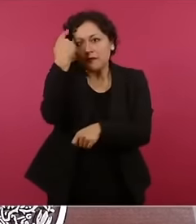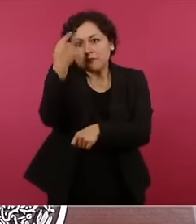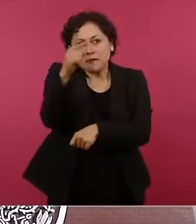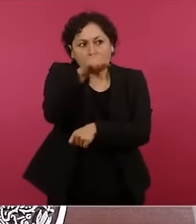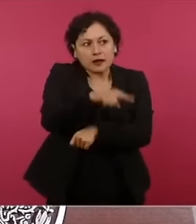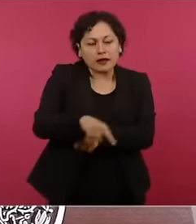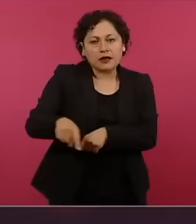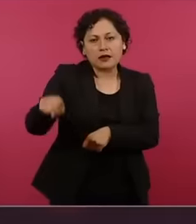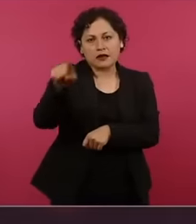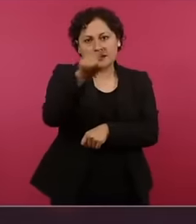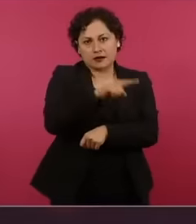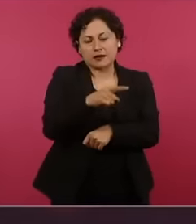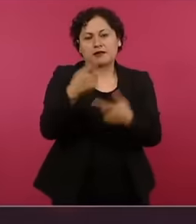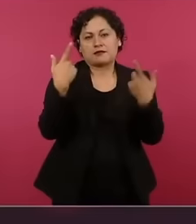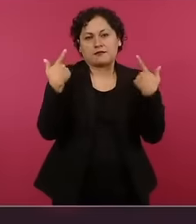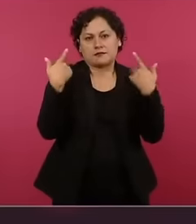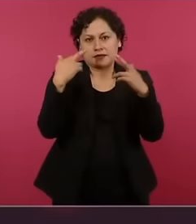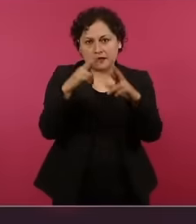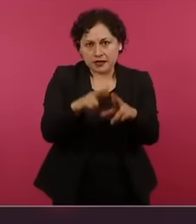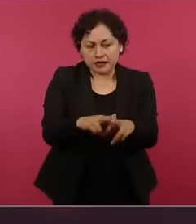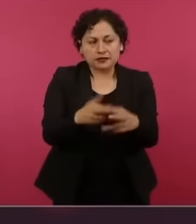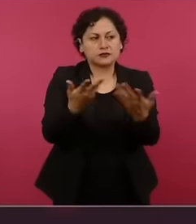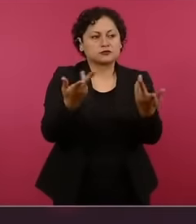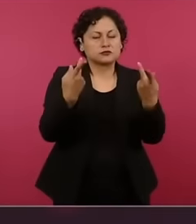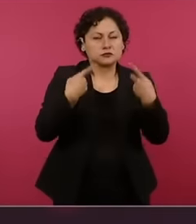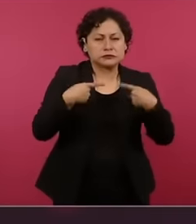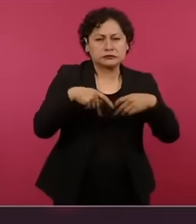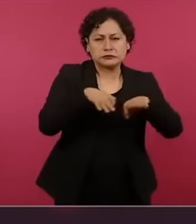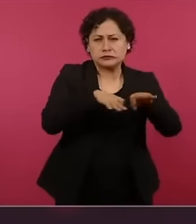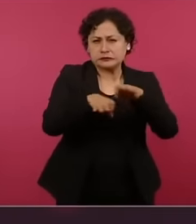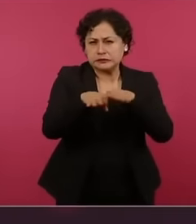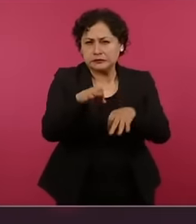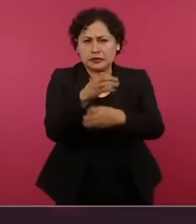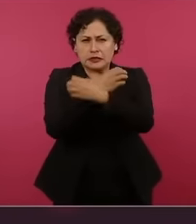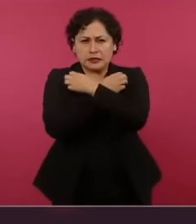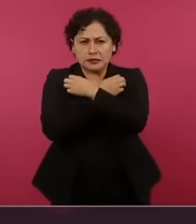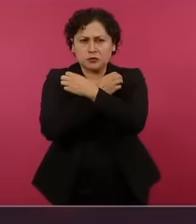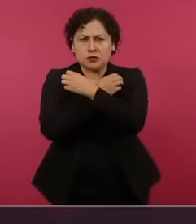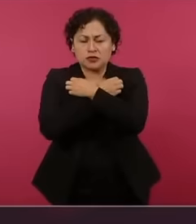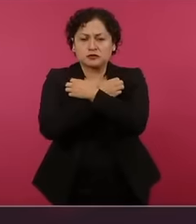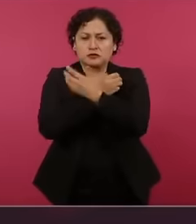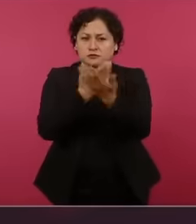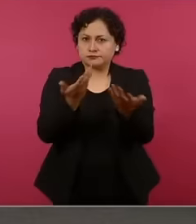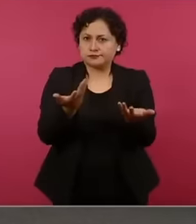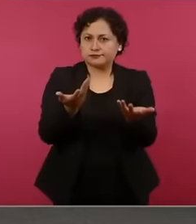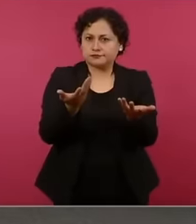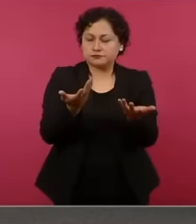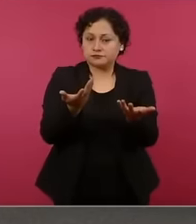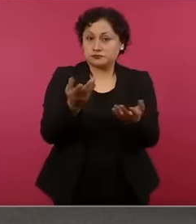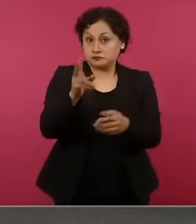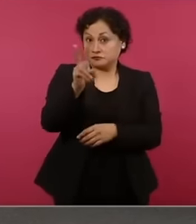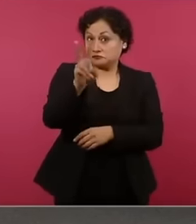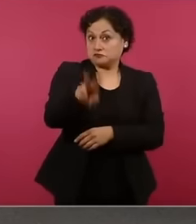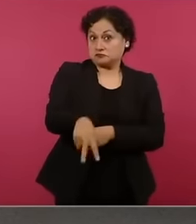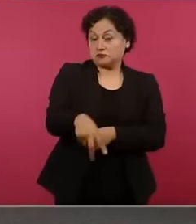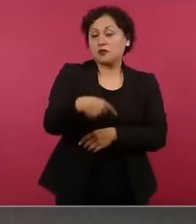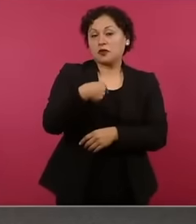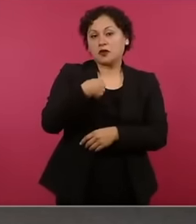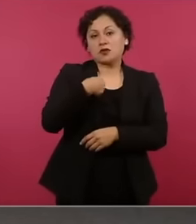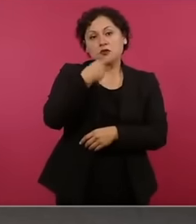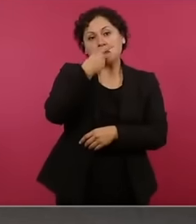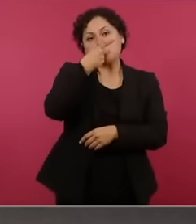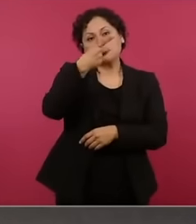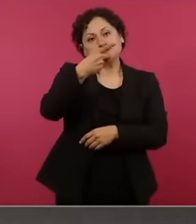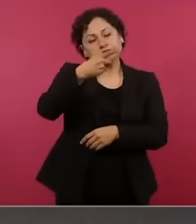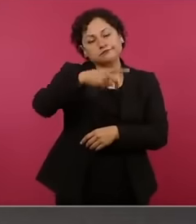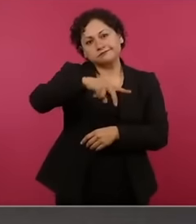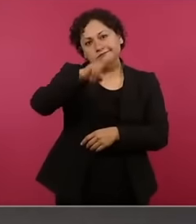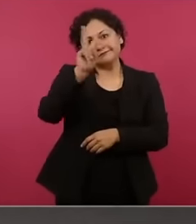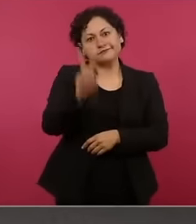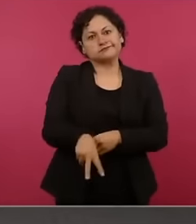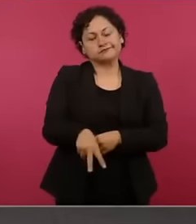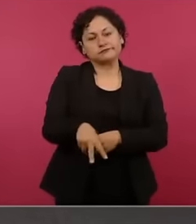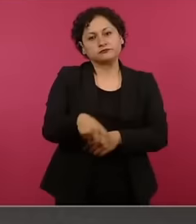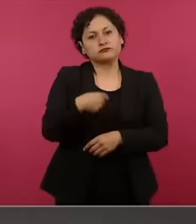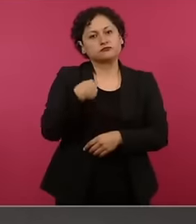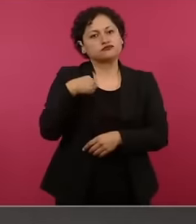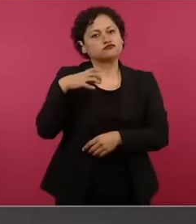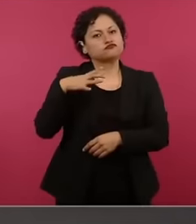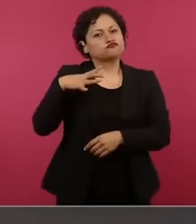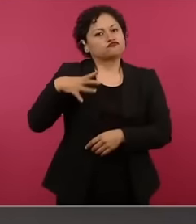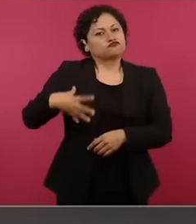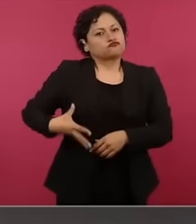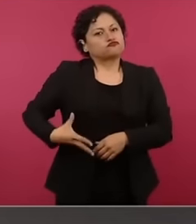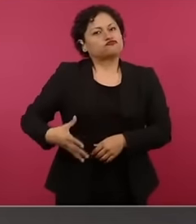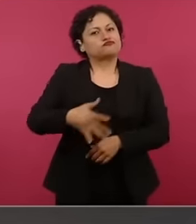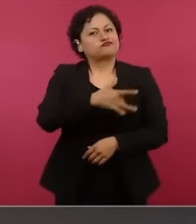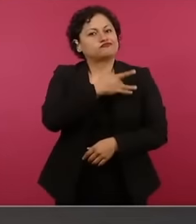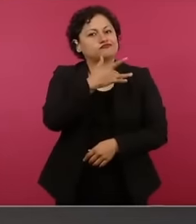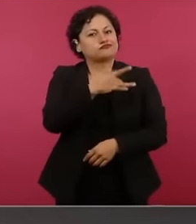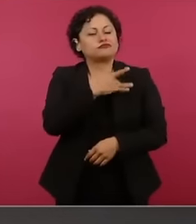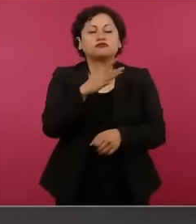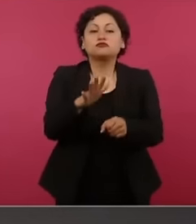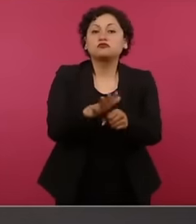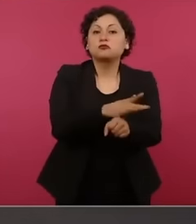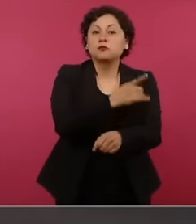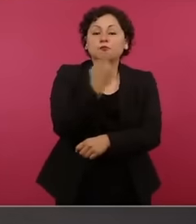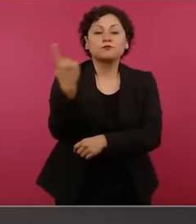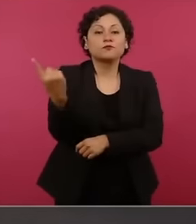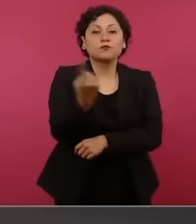as well as I can with great pride that we have attended to and respected everyone but